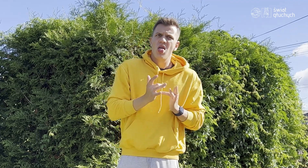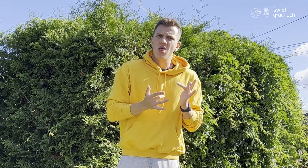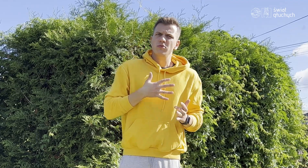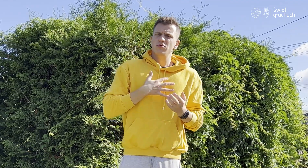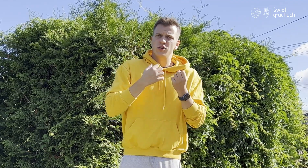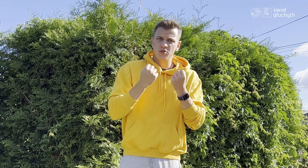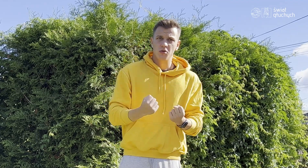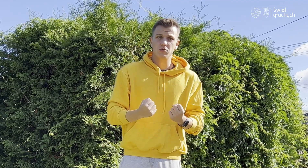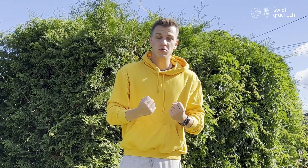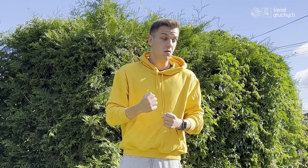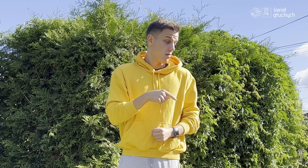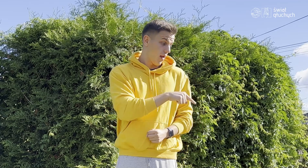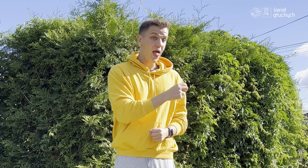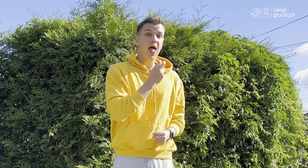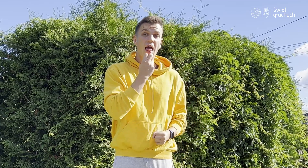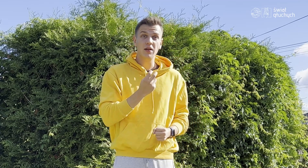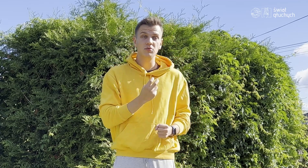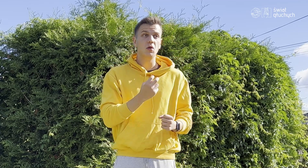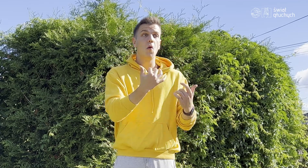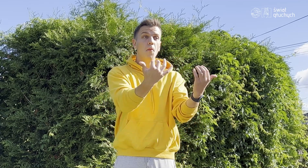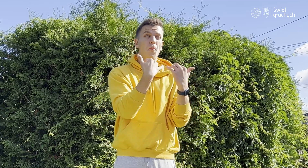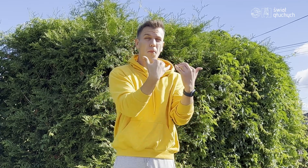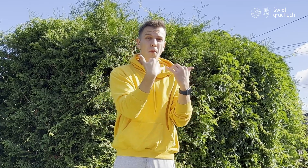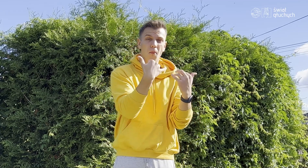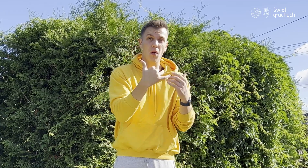the ride is tiring, while in this bike,